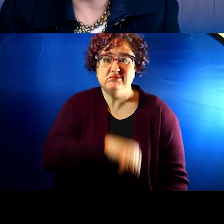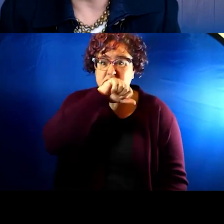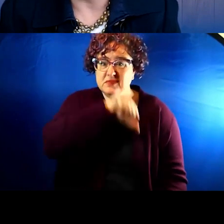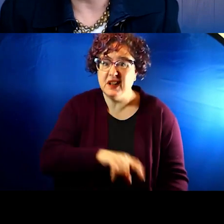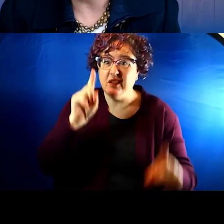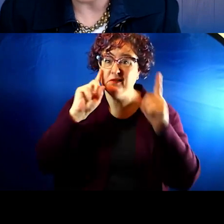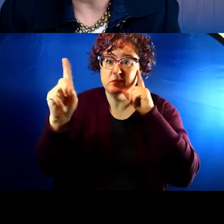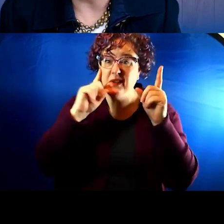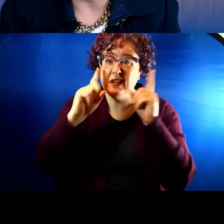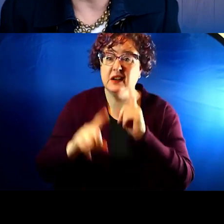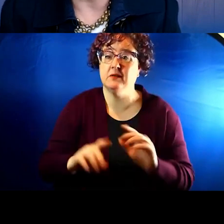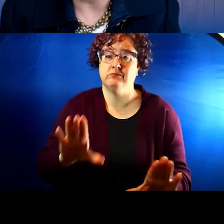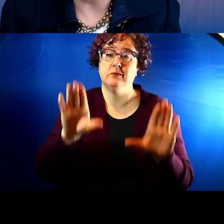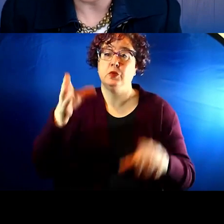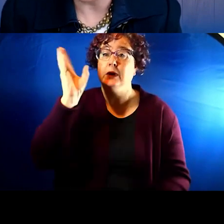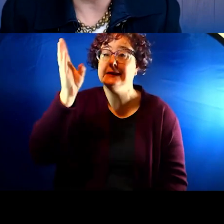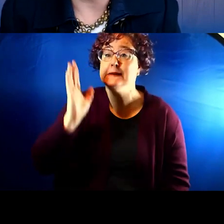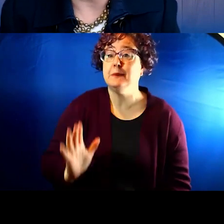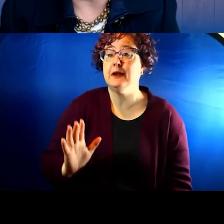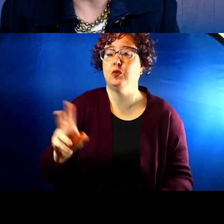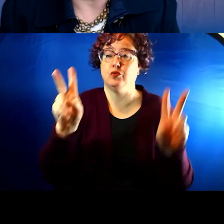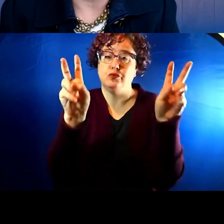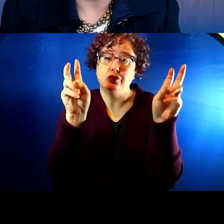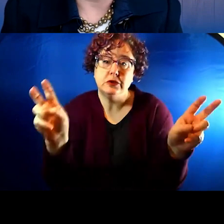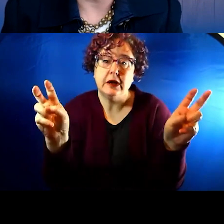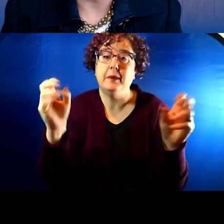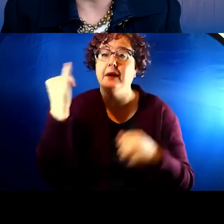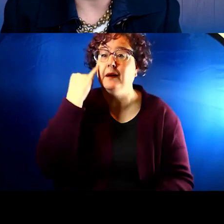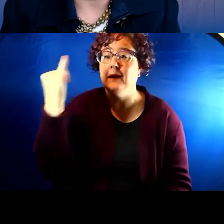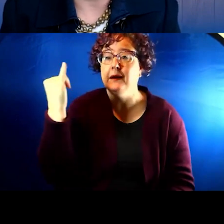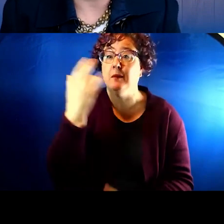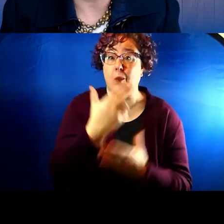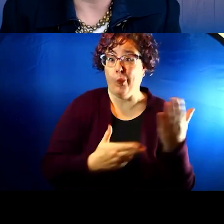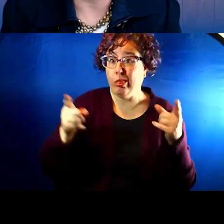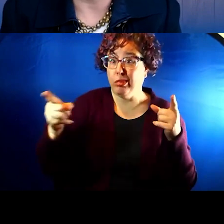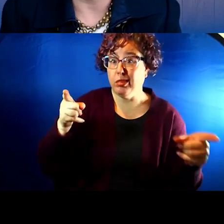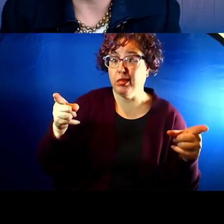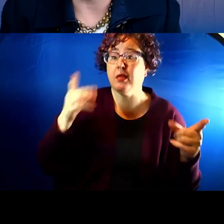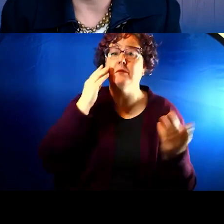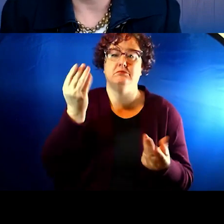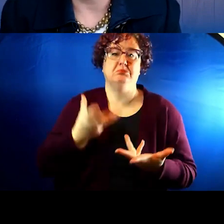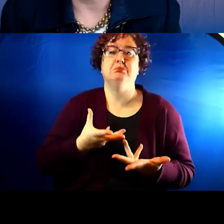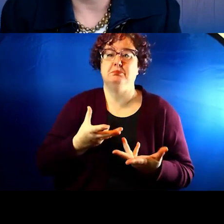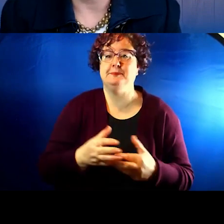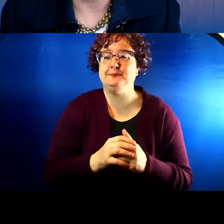IF YOU HAVE A SPEAKER OR TOPIC OR BOTH, SEND IT IN, WE WOULD LOVE TO HEAR FROM YOU.